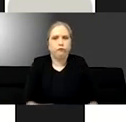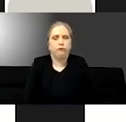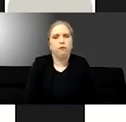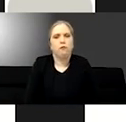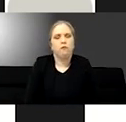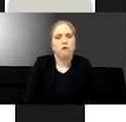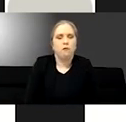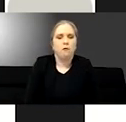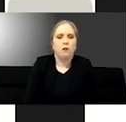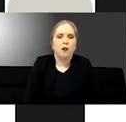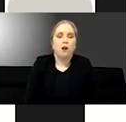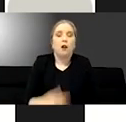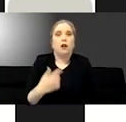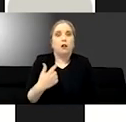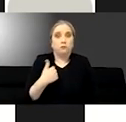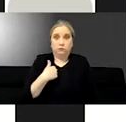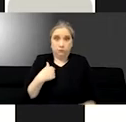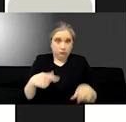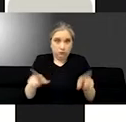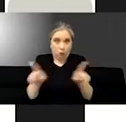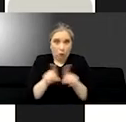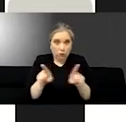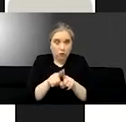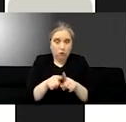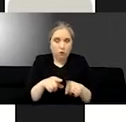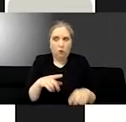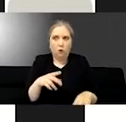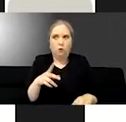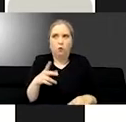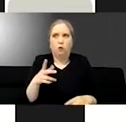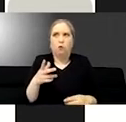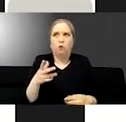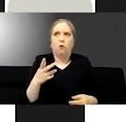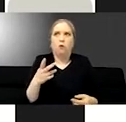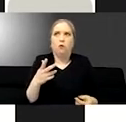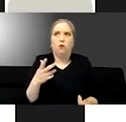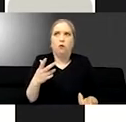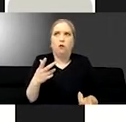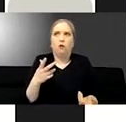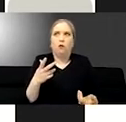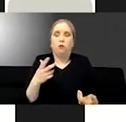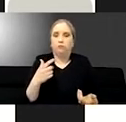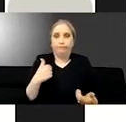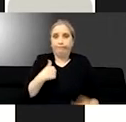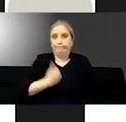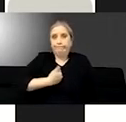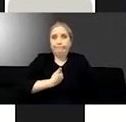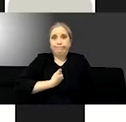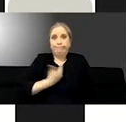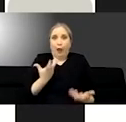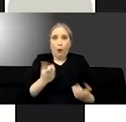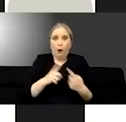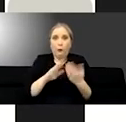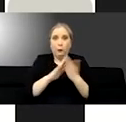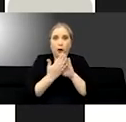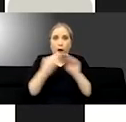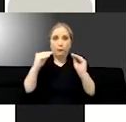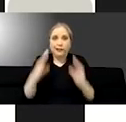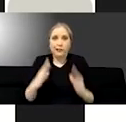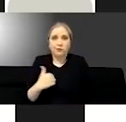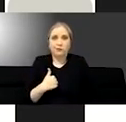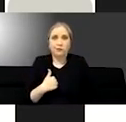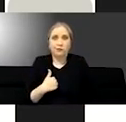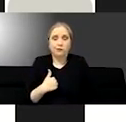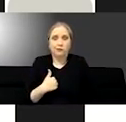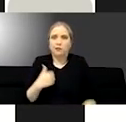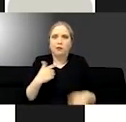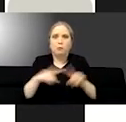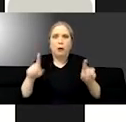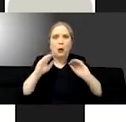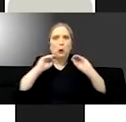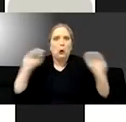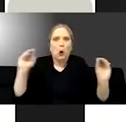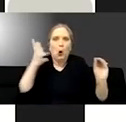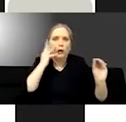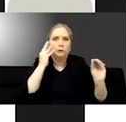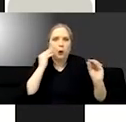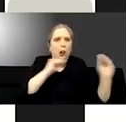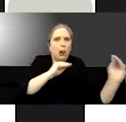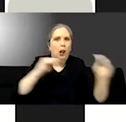And I would add on to that that, you know, I wanted to be a teacher, but I had no classroom experience. And when I went into the classroom, I had only taken three teacher courses, because at that time, that's all that was required.